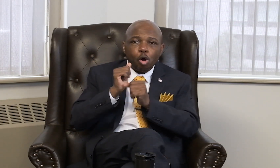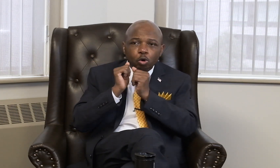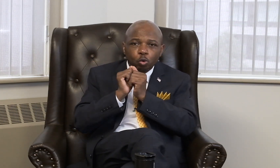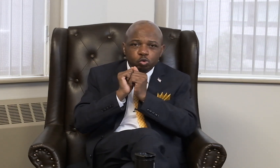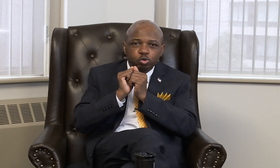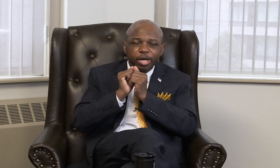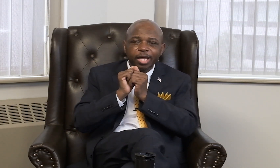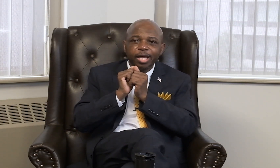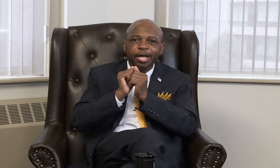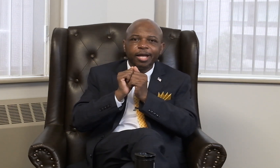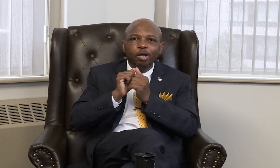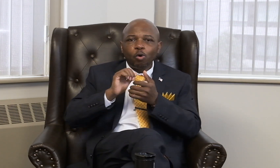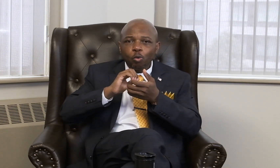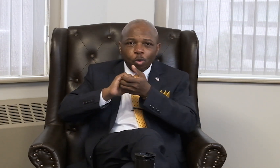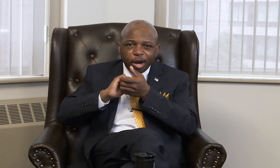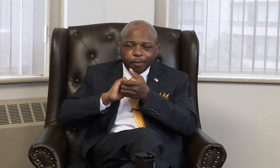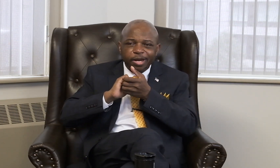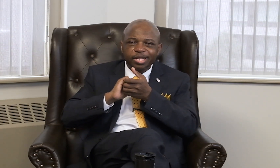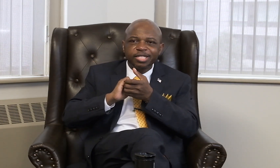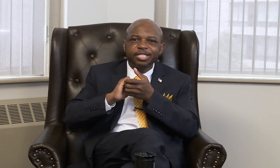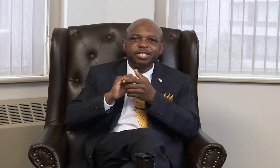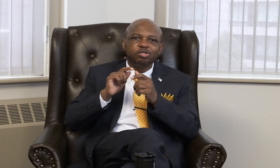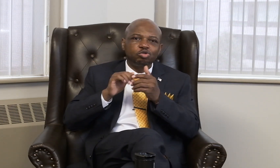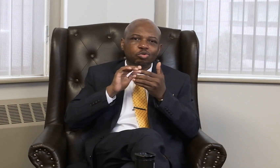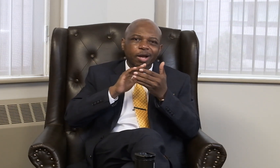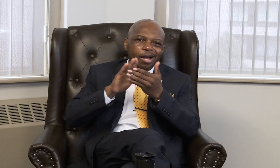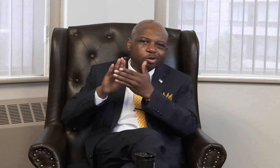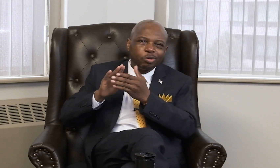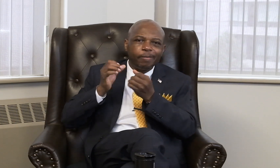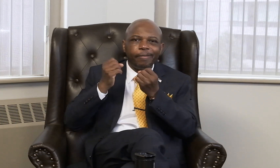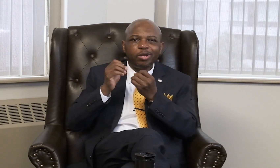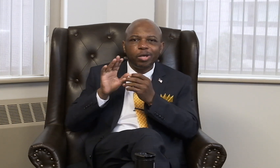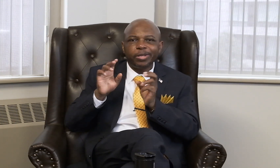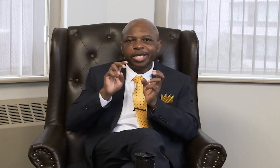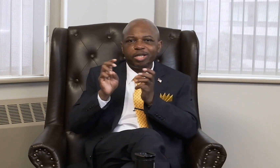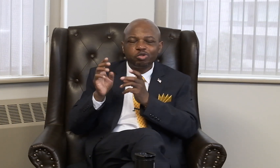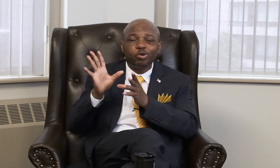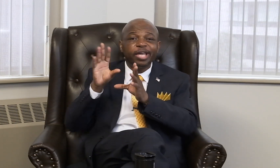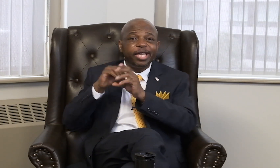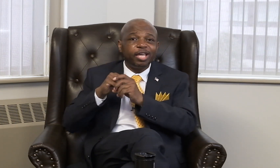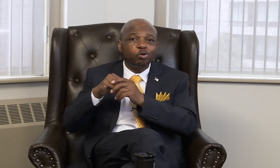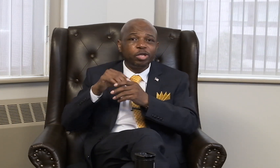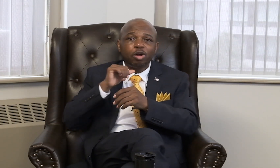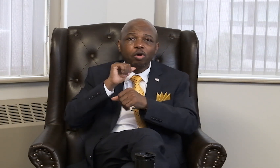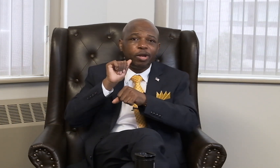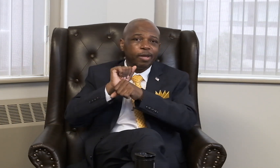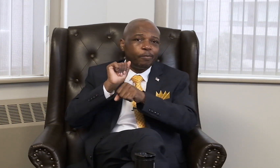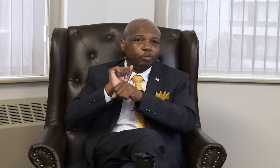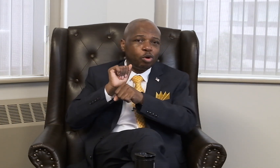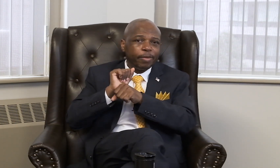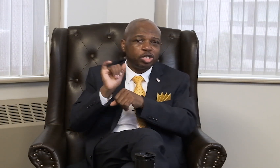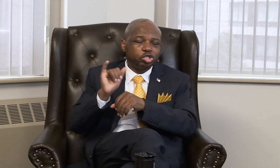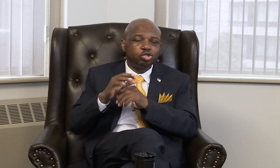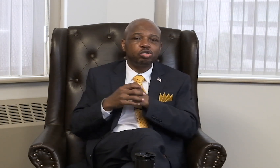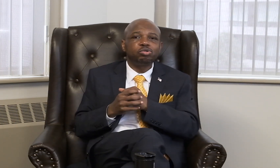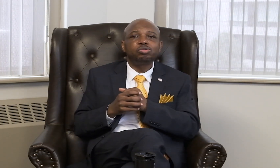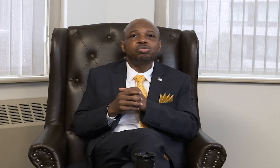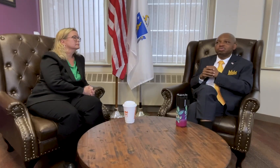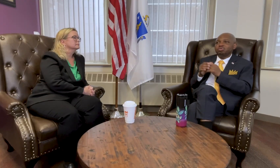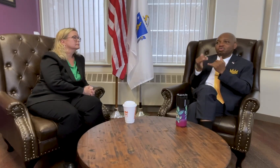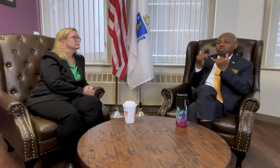better work together and collaborate to address these issues, which is inclusive of unemployment.